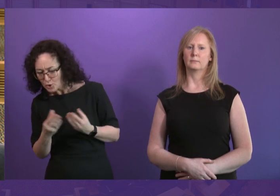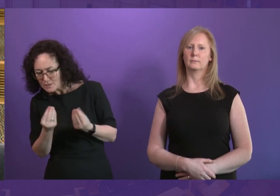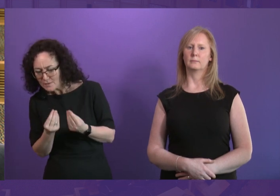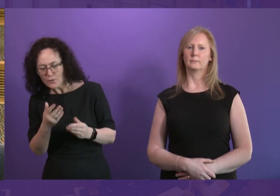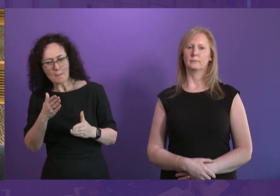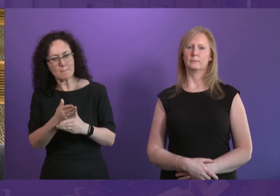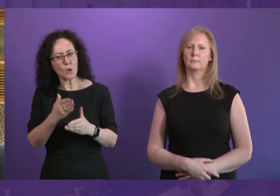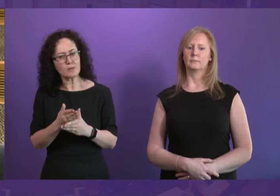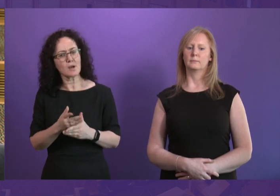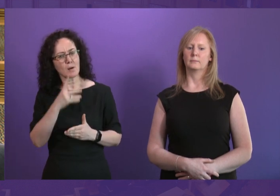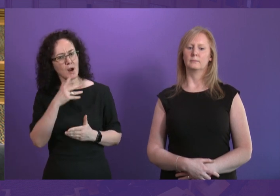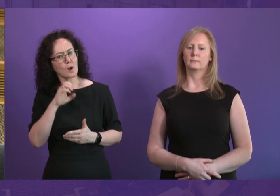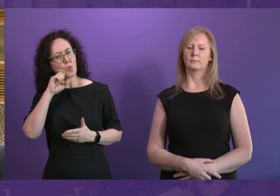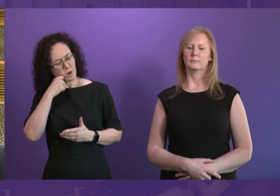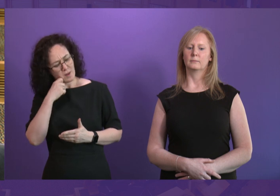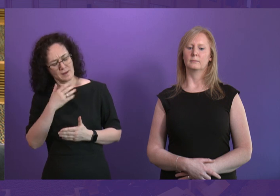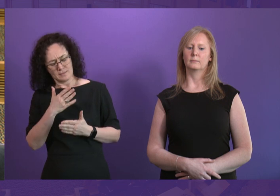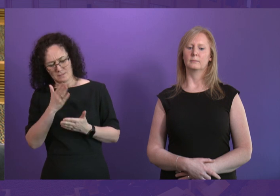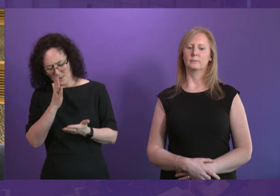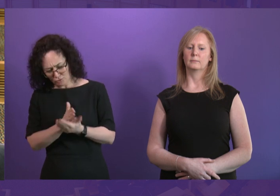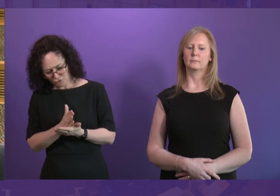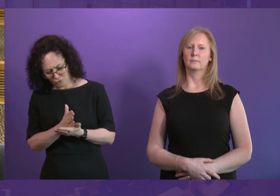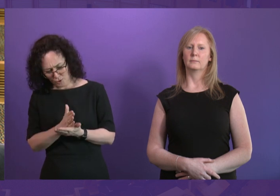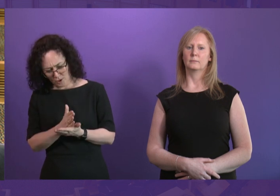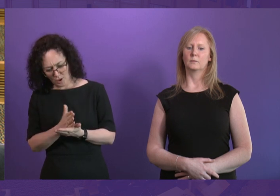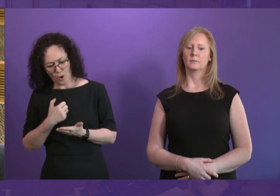assure David Torrance that the partnership will continue to provide the support that